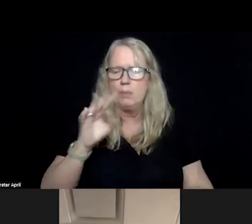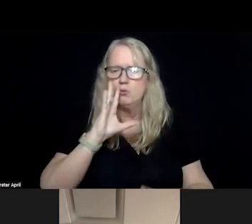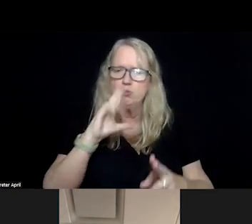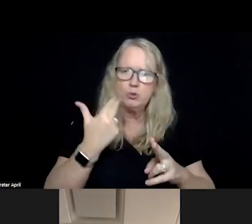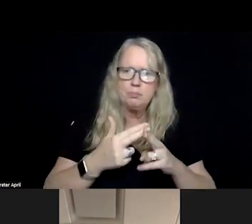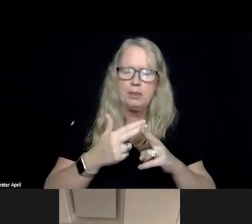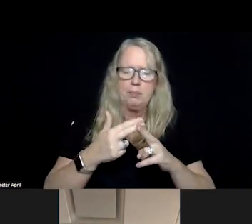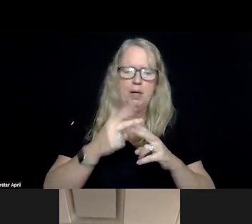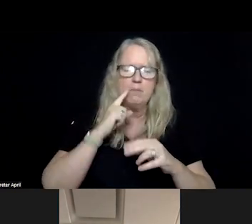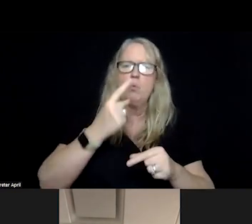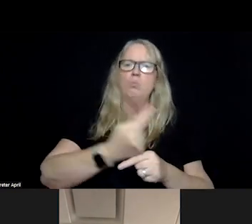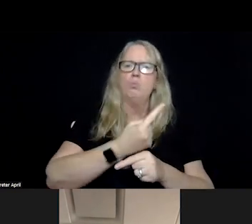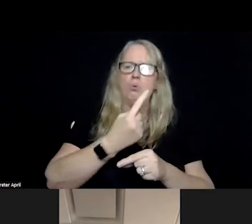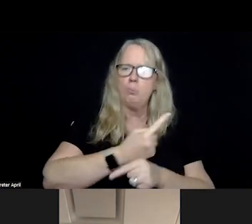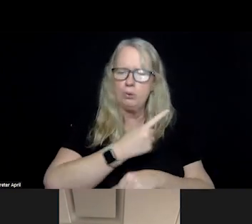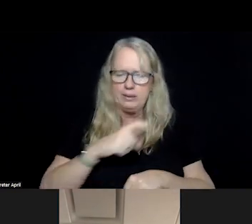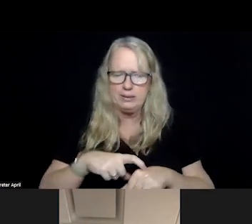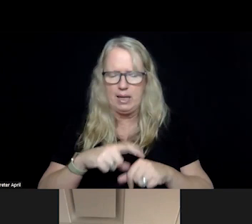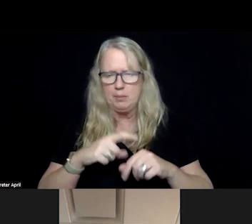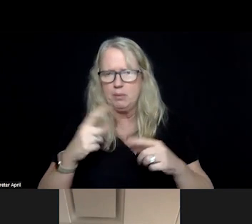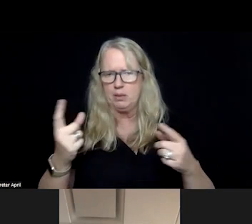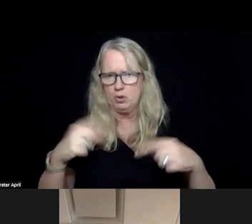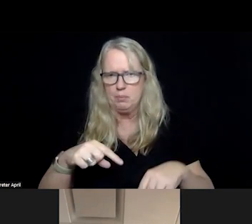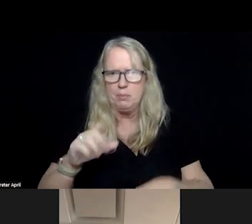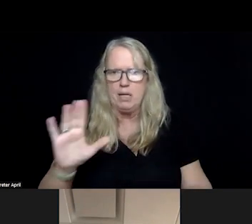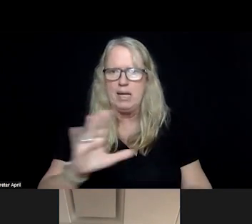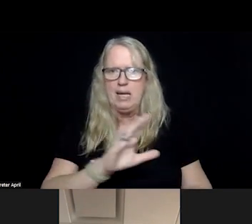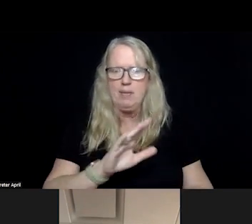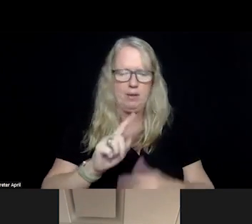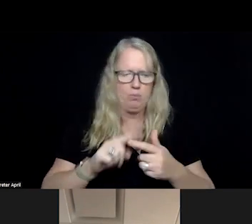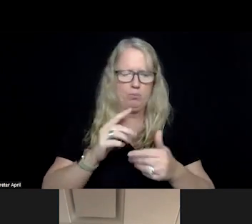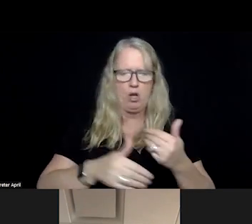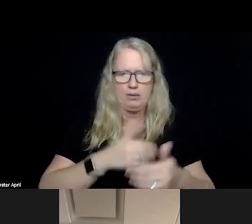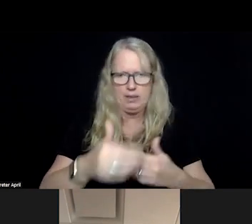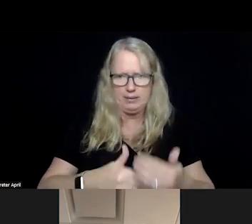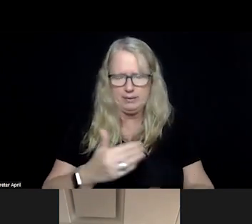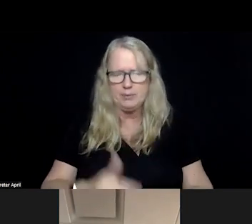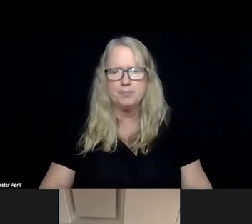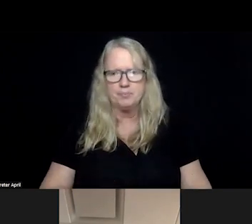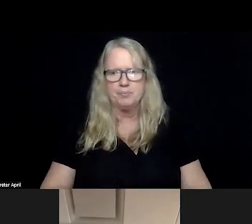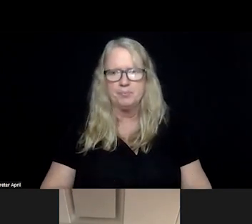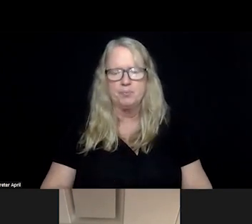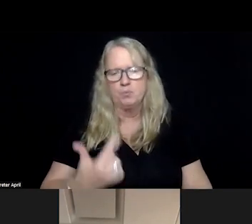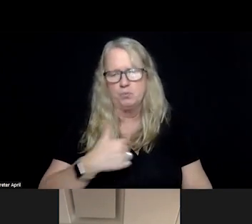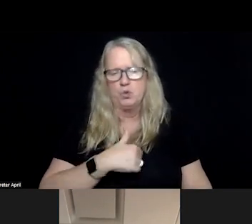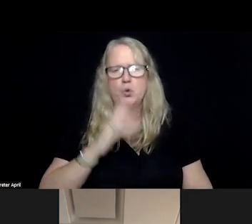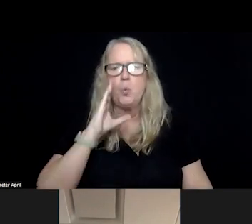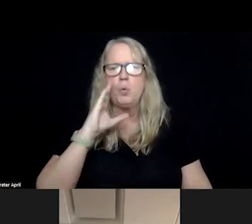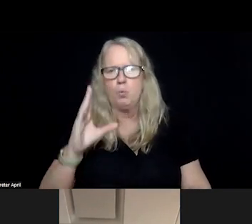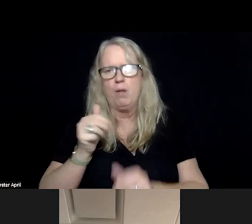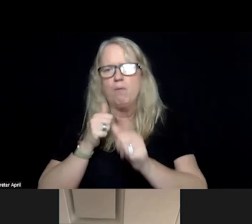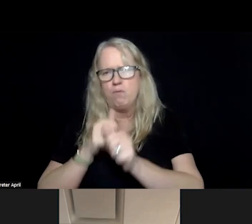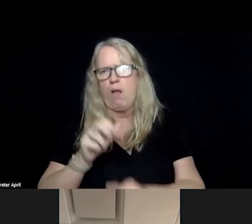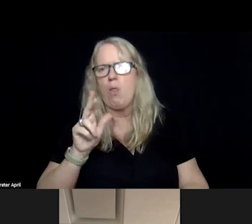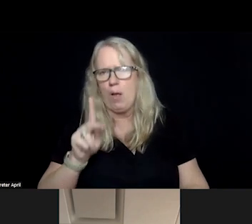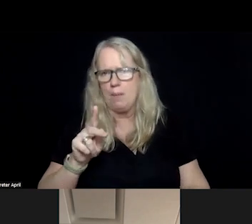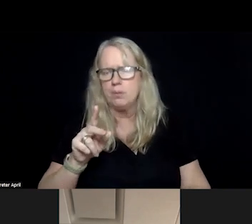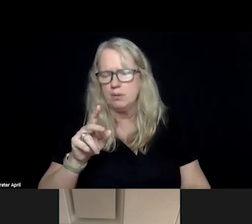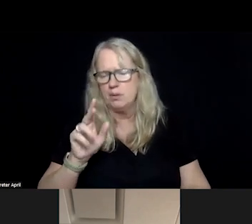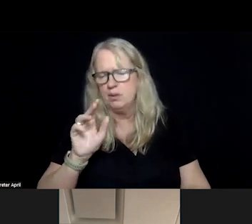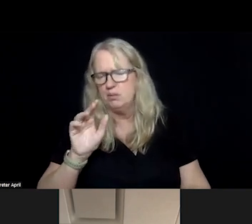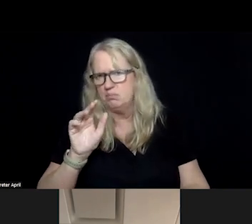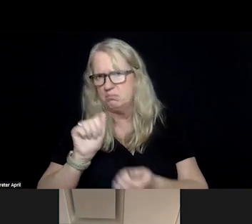AN APPROPRIATE TIME IN THEIR PROCESS. SO WE WILL BE FOLLOWING UP ON THAT.